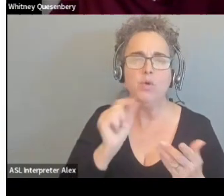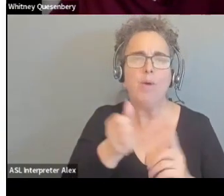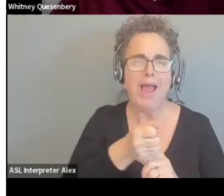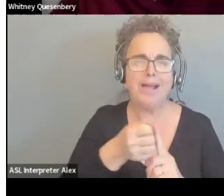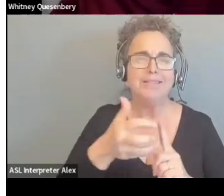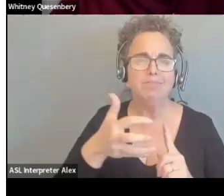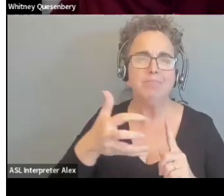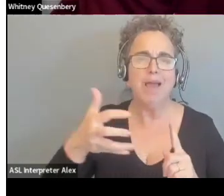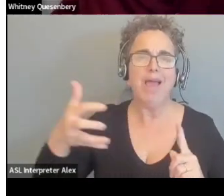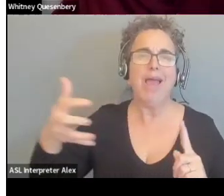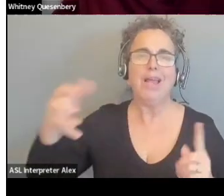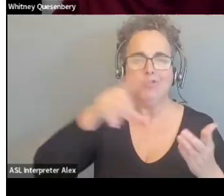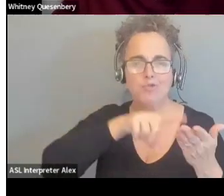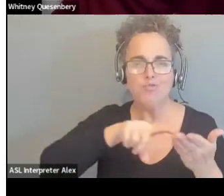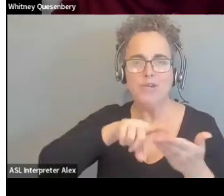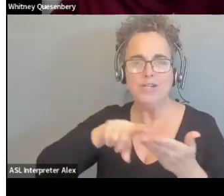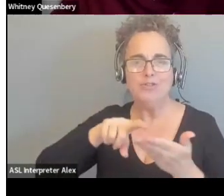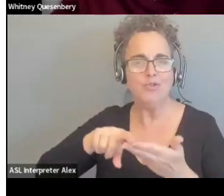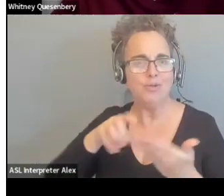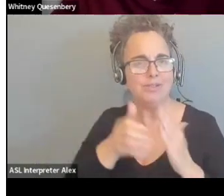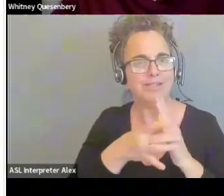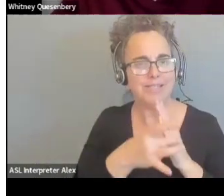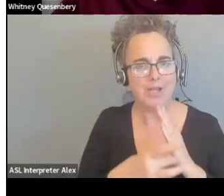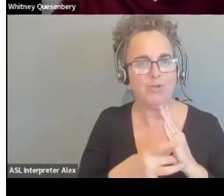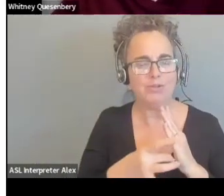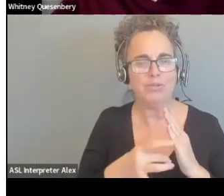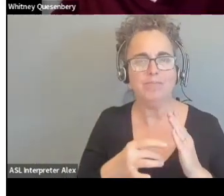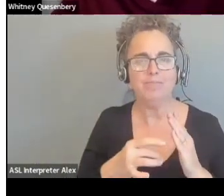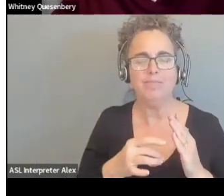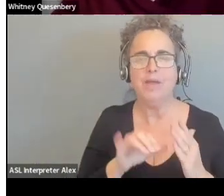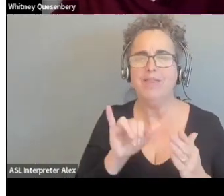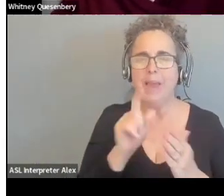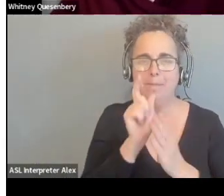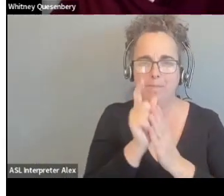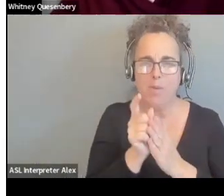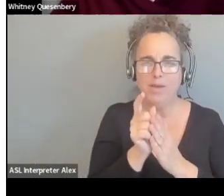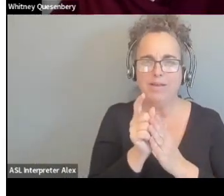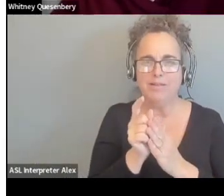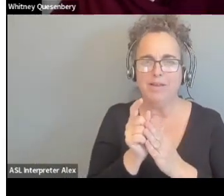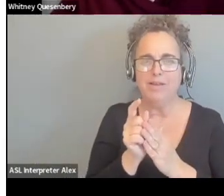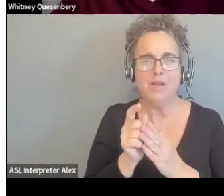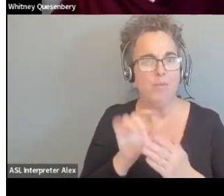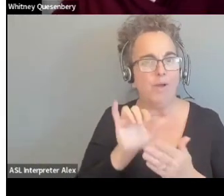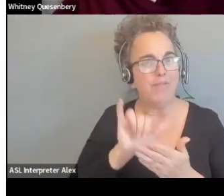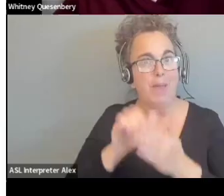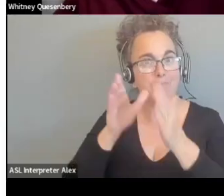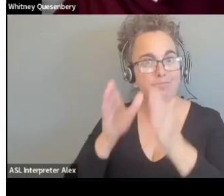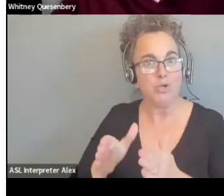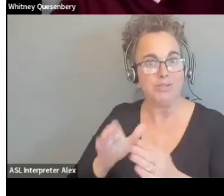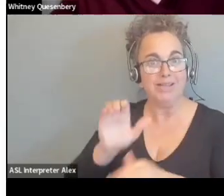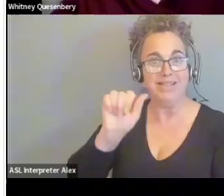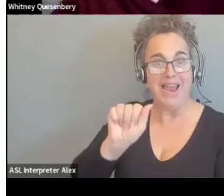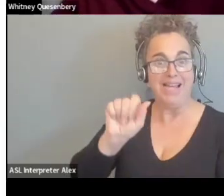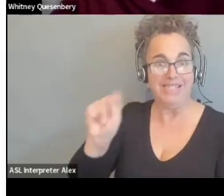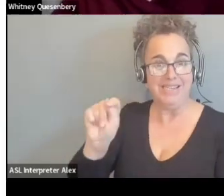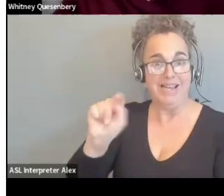and how you use it. I think even that moment when you're getting someone's AT set up is also a learning moment for you.